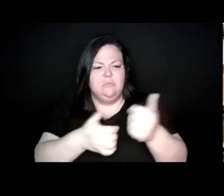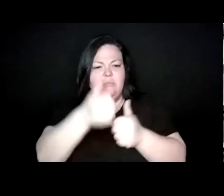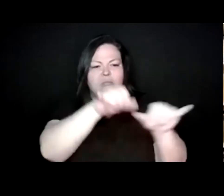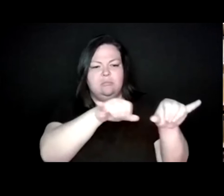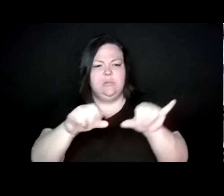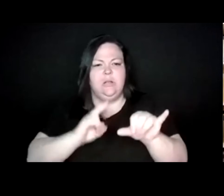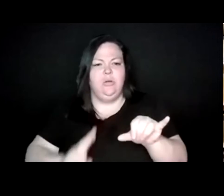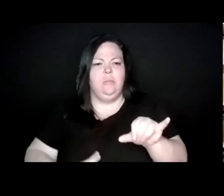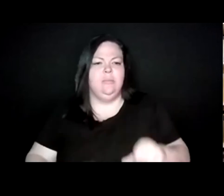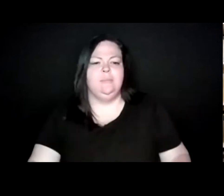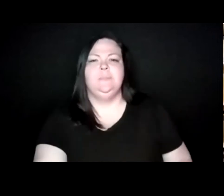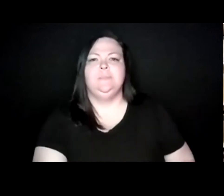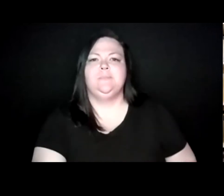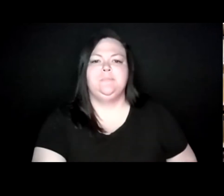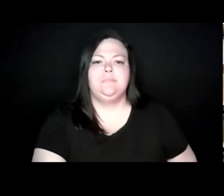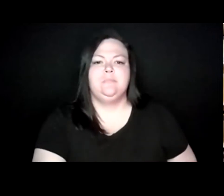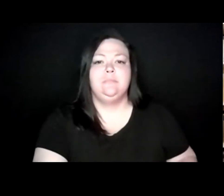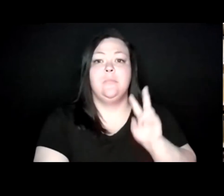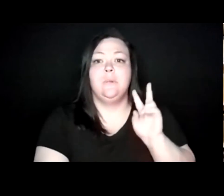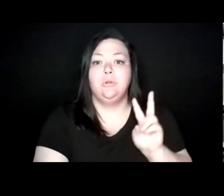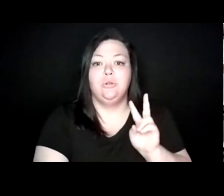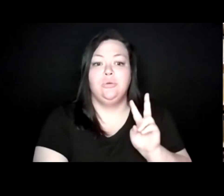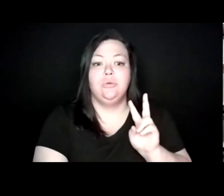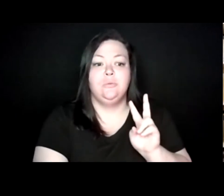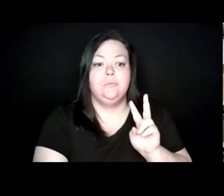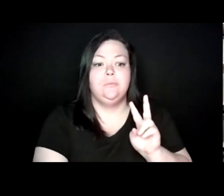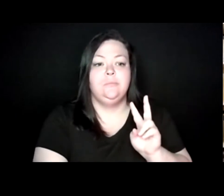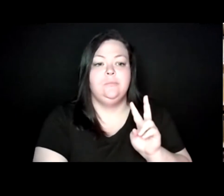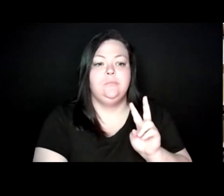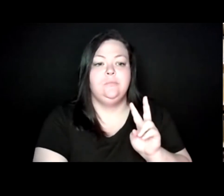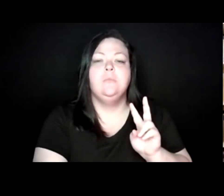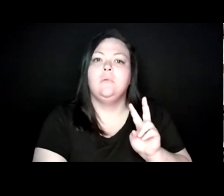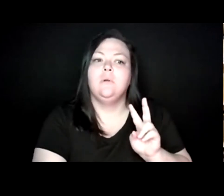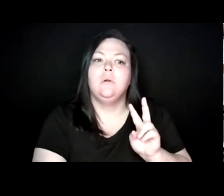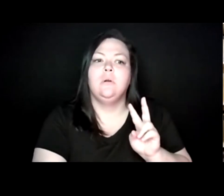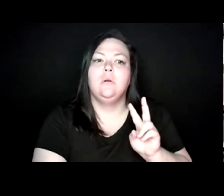[II.] You could hold him / in both hands, a key-turn //